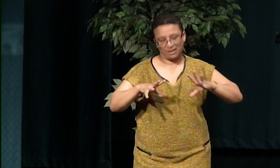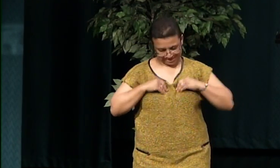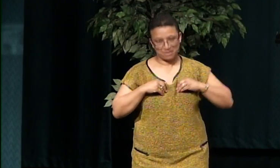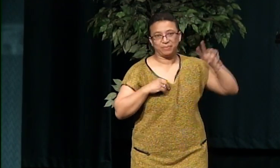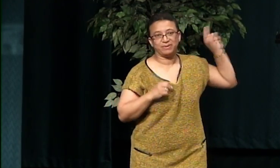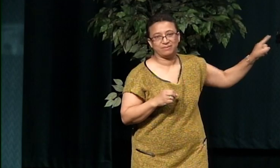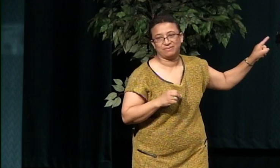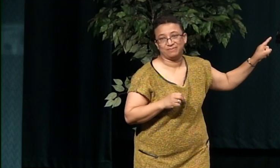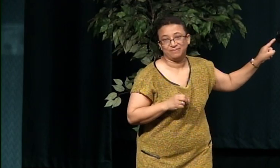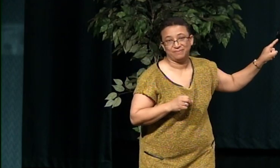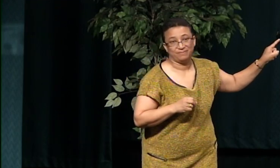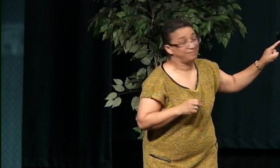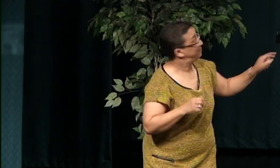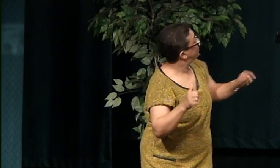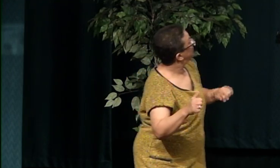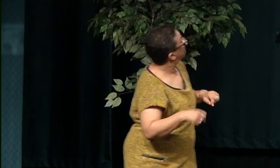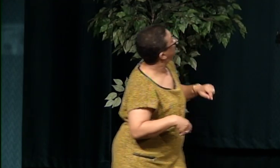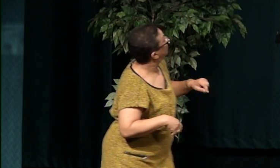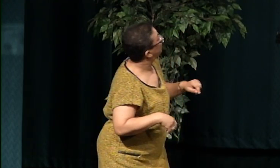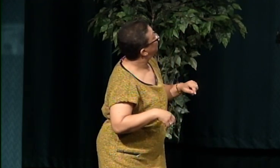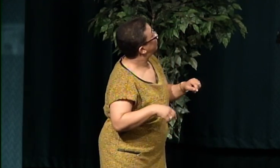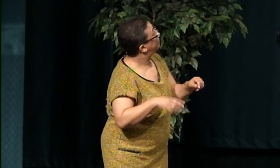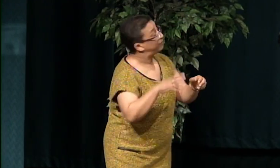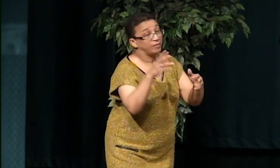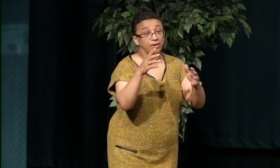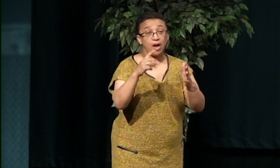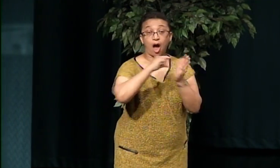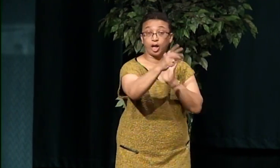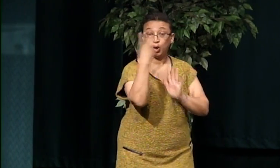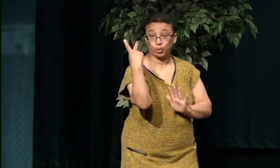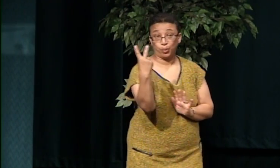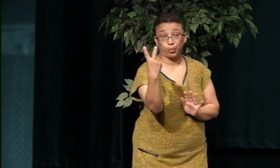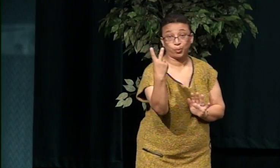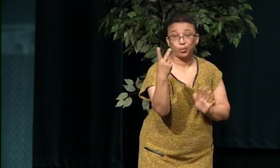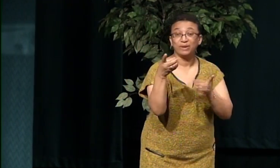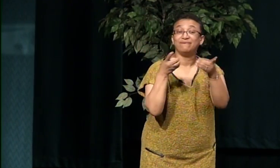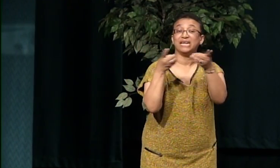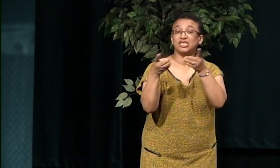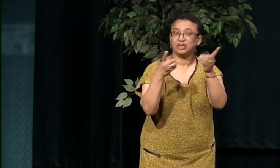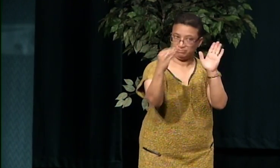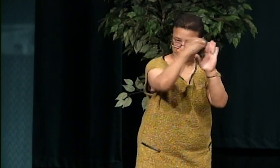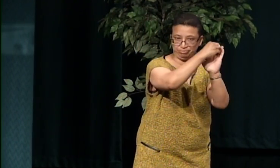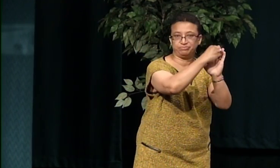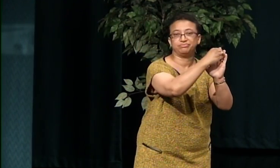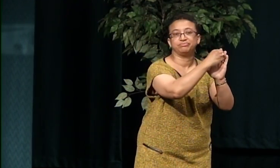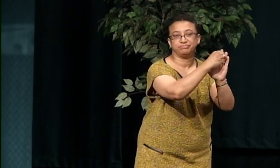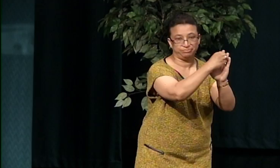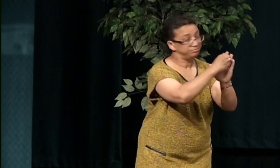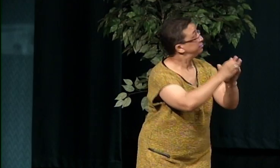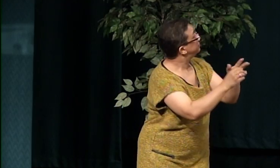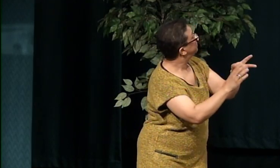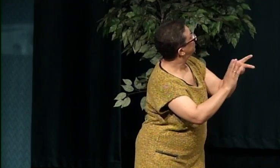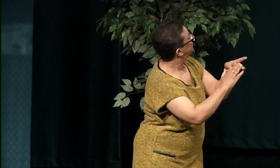by a number of nations and they did advocacy work as well and we succeeded. Article II, the definition.